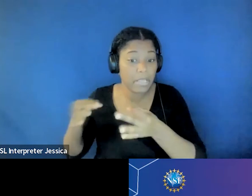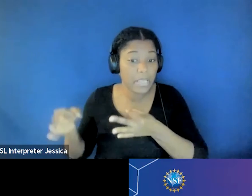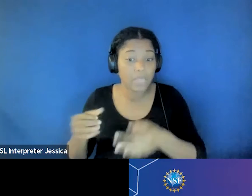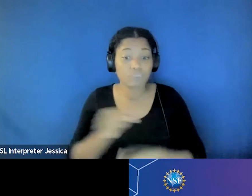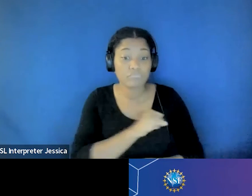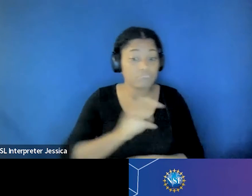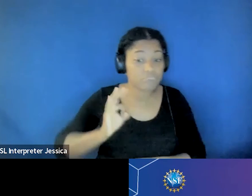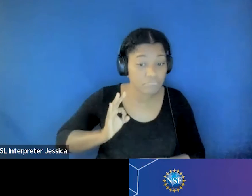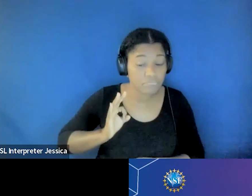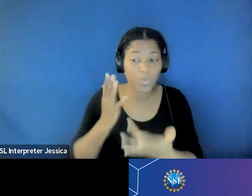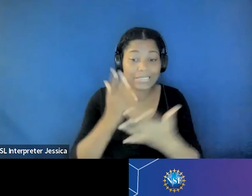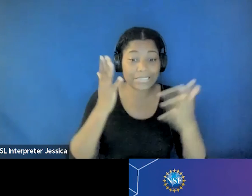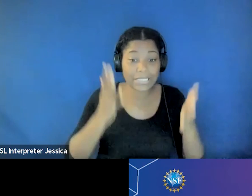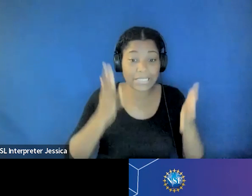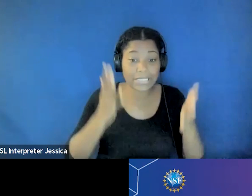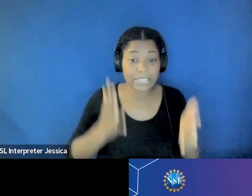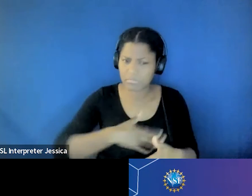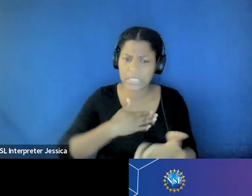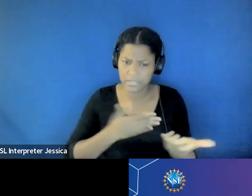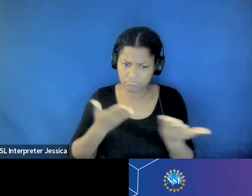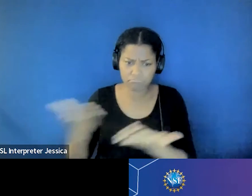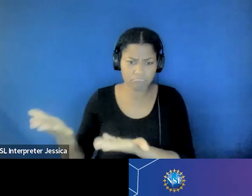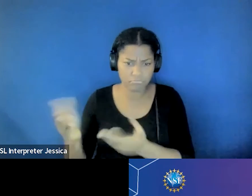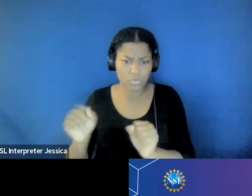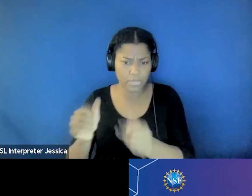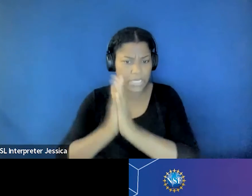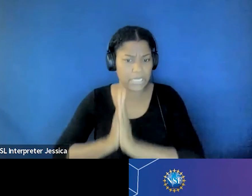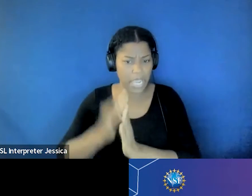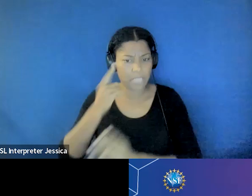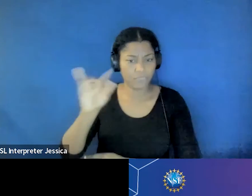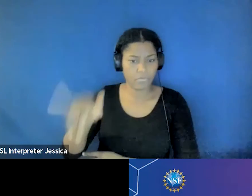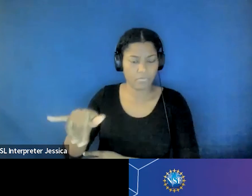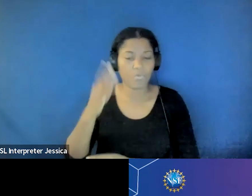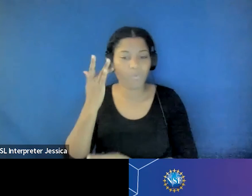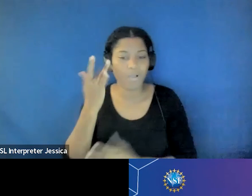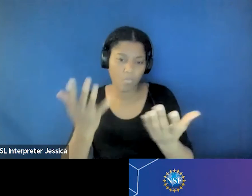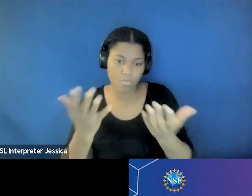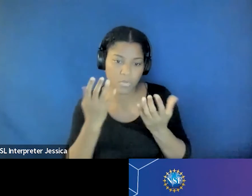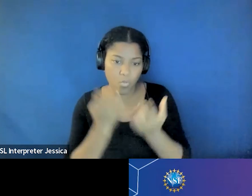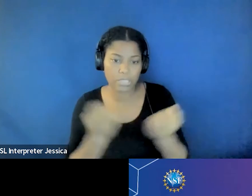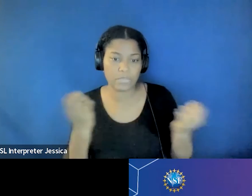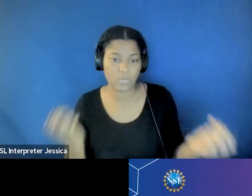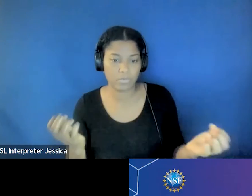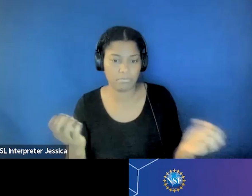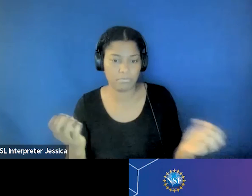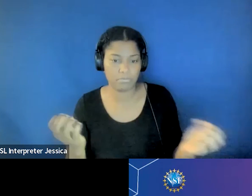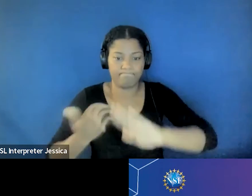please, go ahead and ask for it, because we do want the instrument to be well maintained. Jeremy Leffler: Okay.